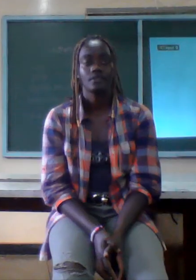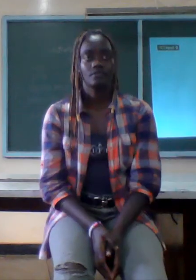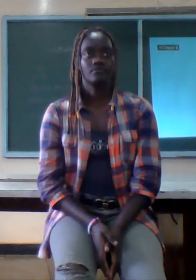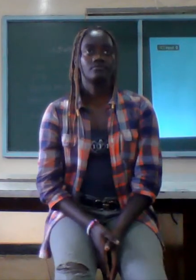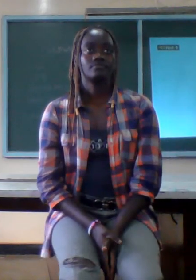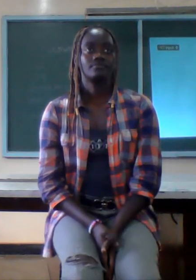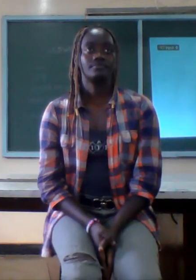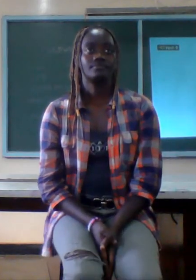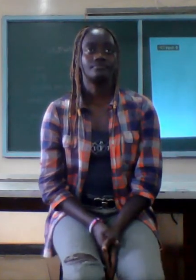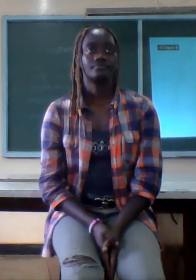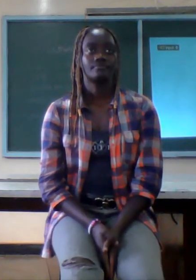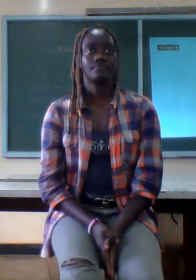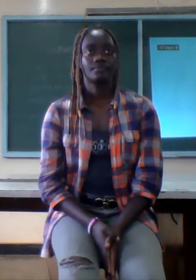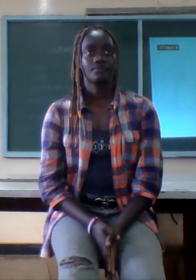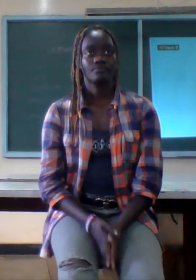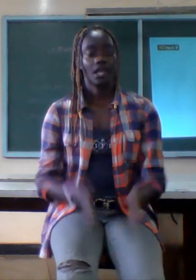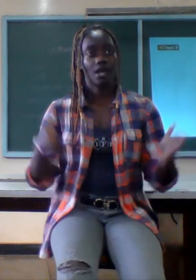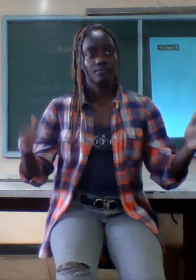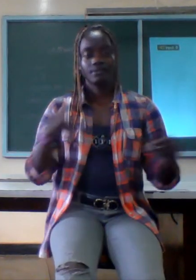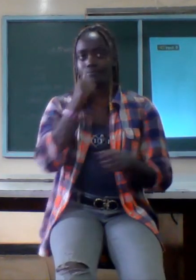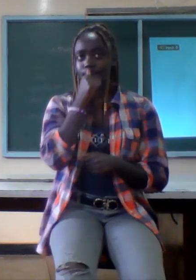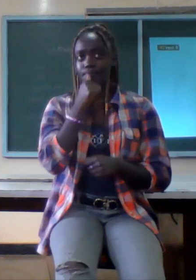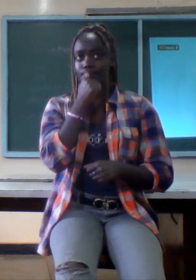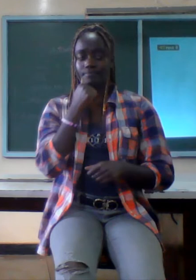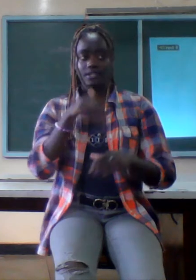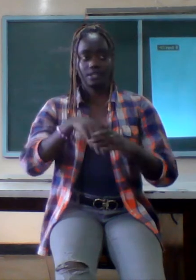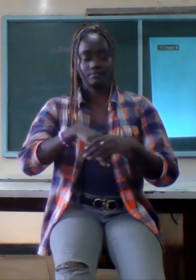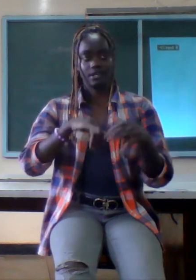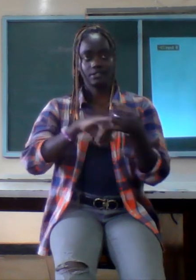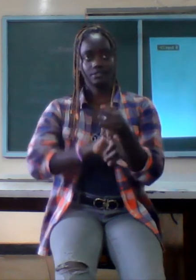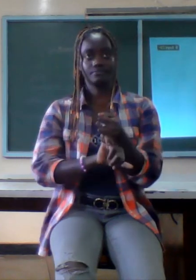big secret in marriage secret one